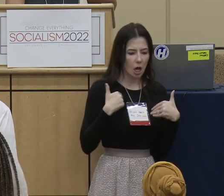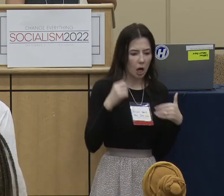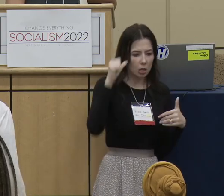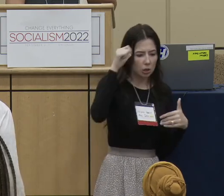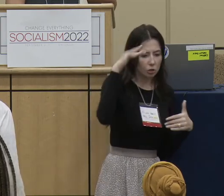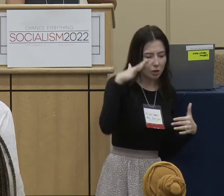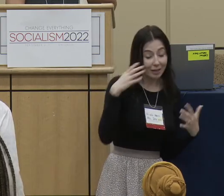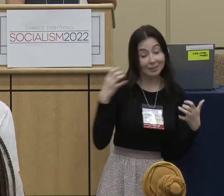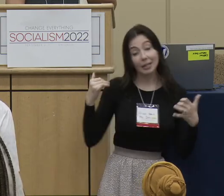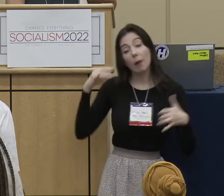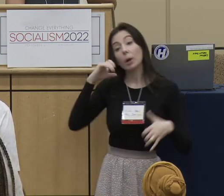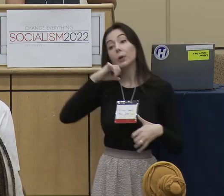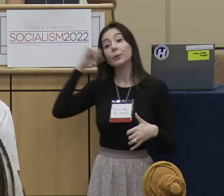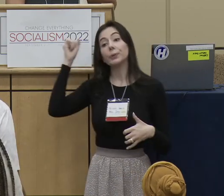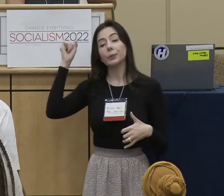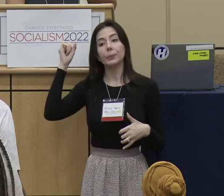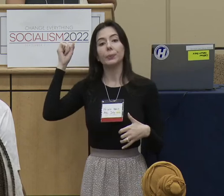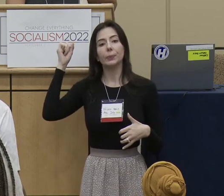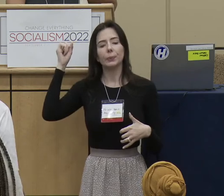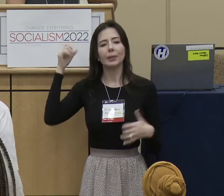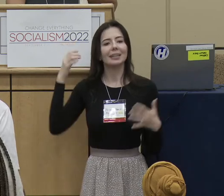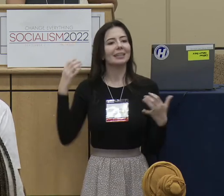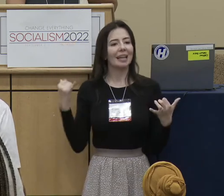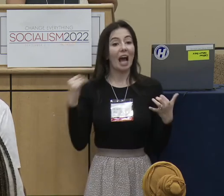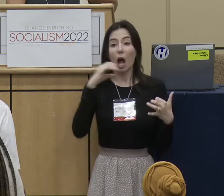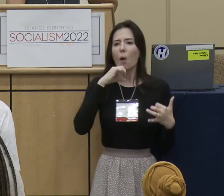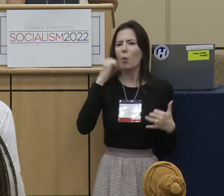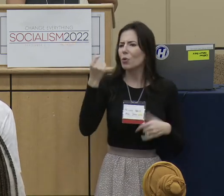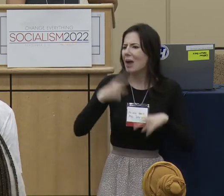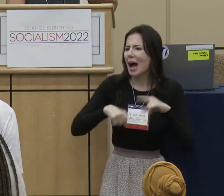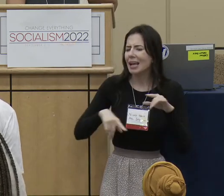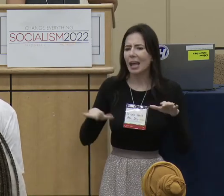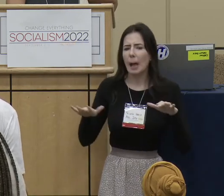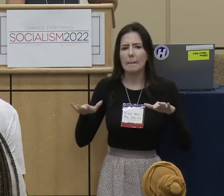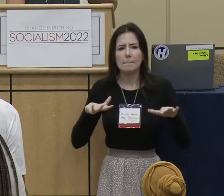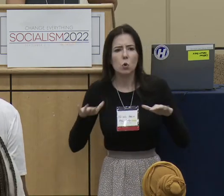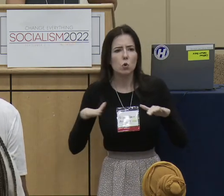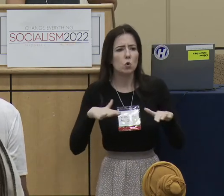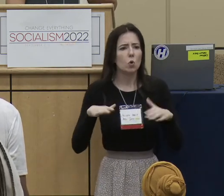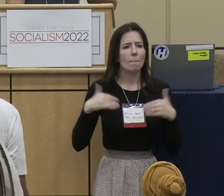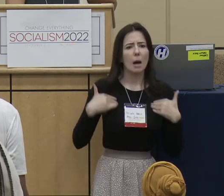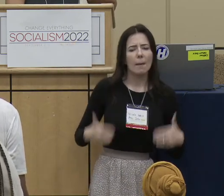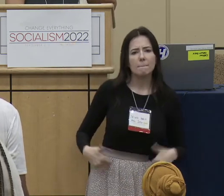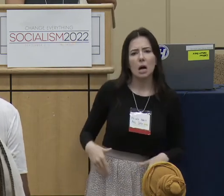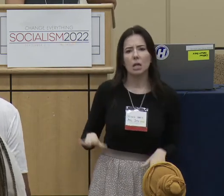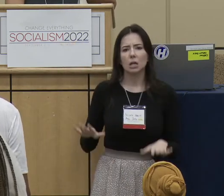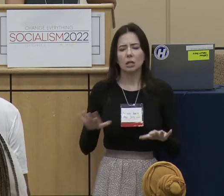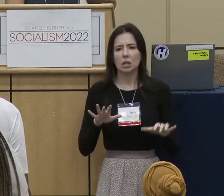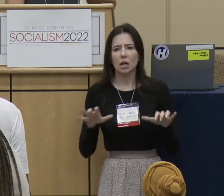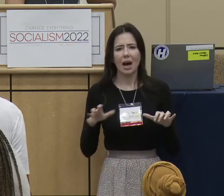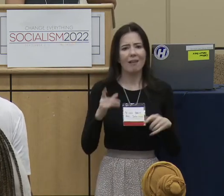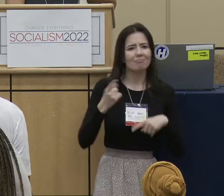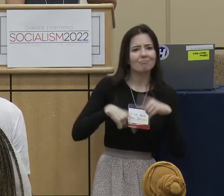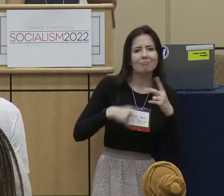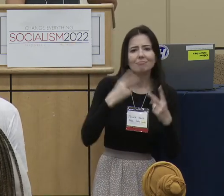. I continue to keep fighting. I watch from being a young adult, now I'm older . Older. Now I can't move like I used to